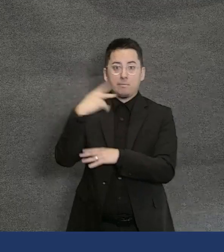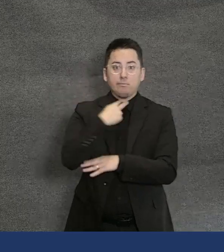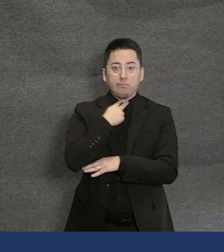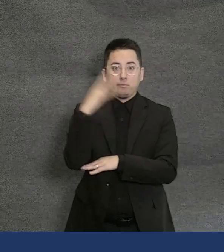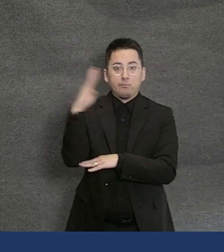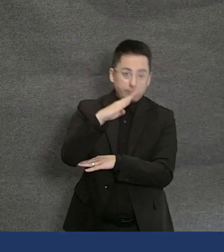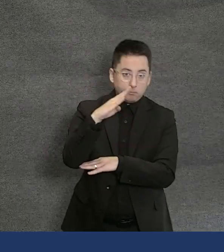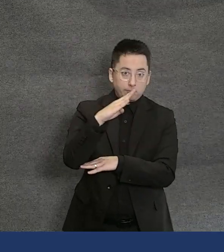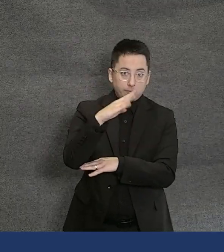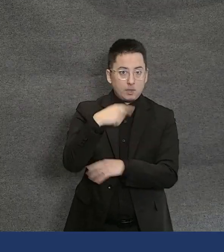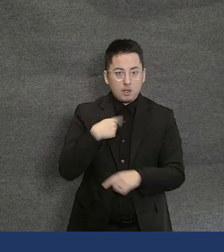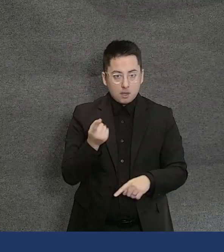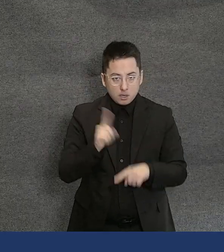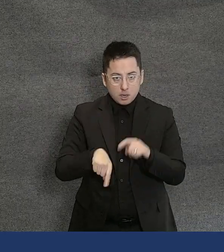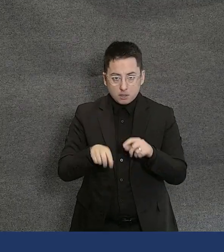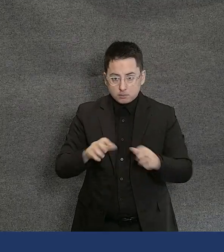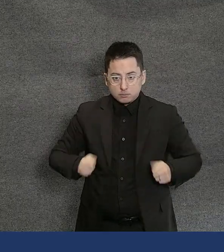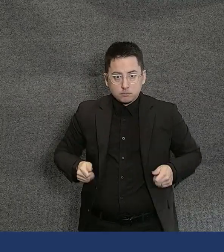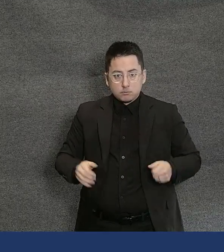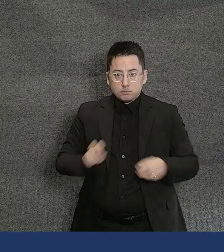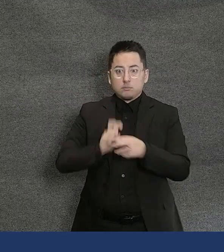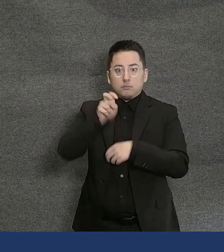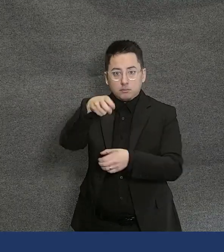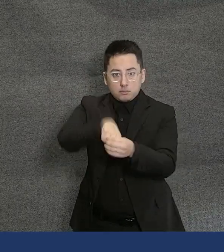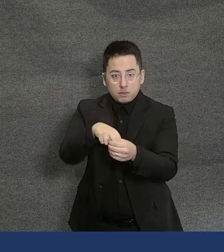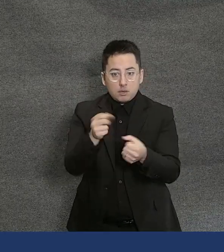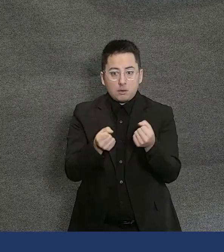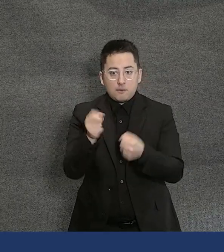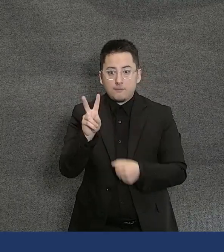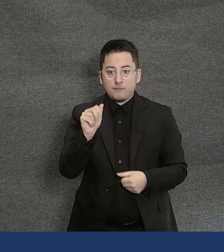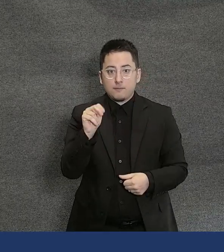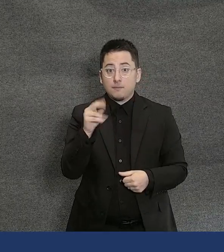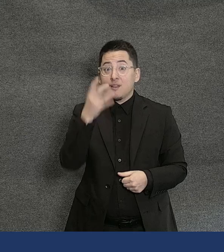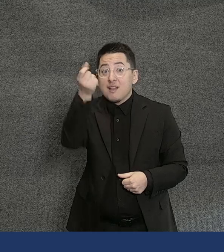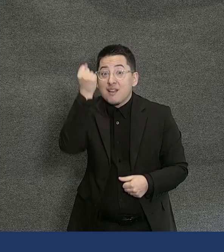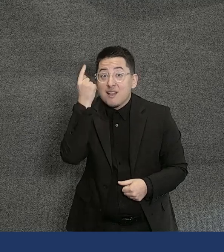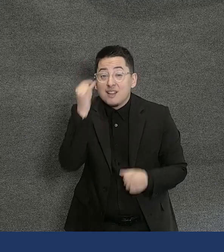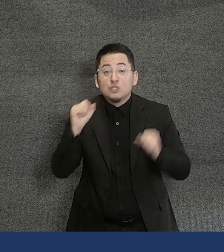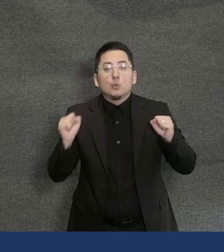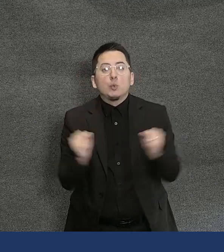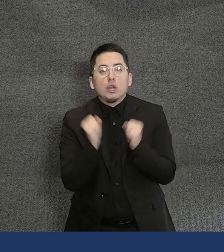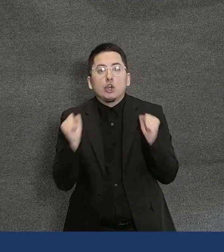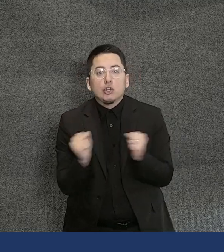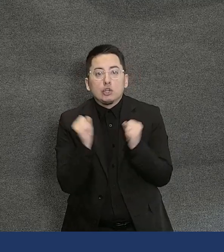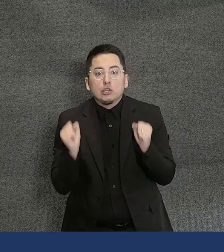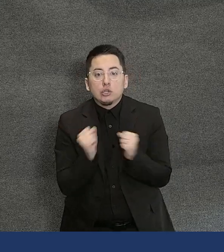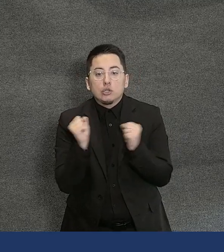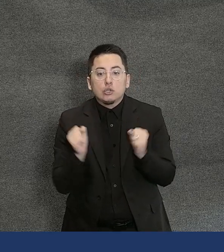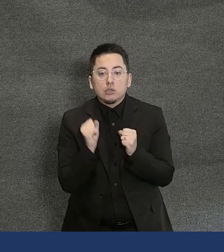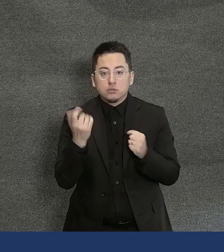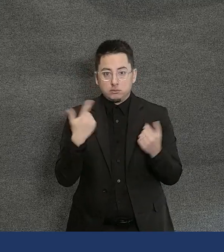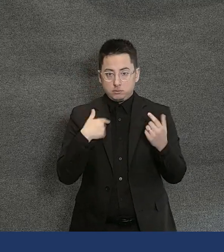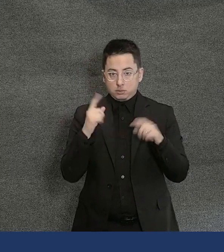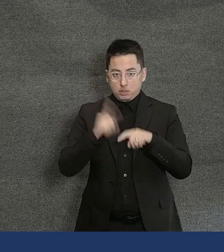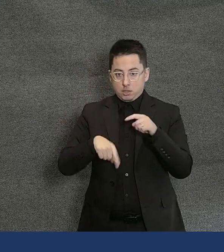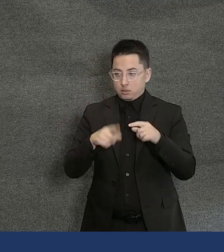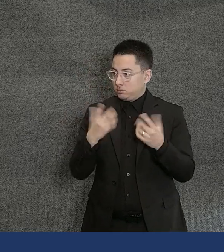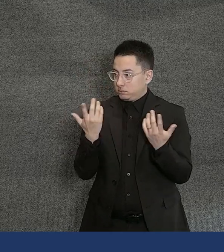Keep in mind, this was happening in the middle of winter, so it's not like I could walk home or anything like that. It was too cold outside.